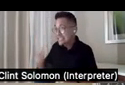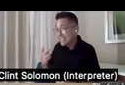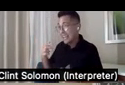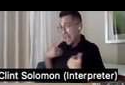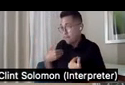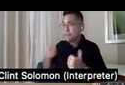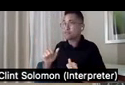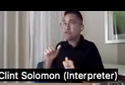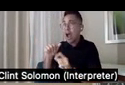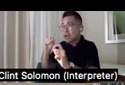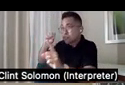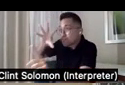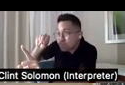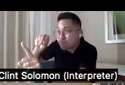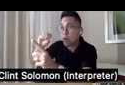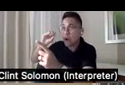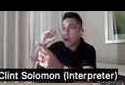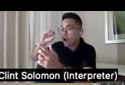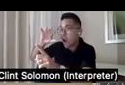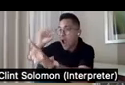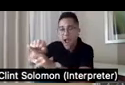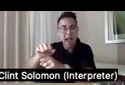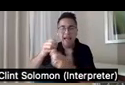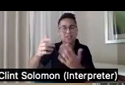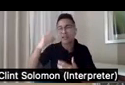you know and it's been out for different reasons like thinking about the national zoo and going